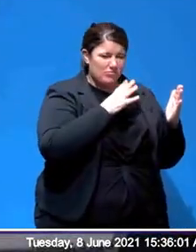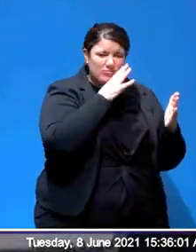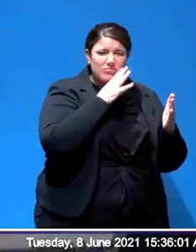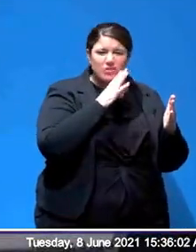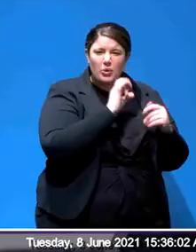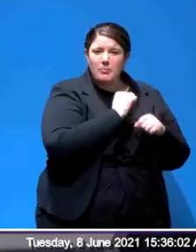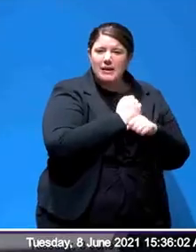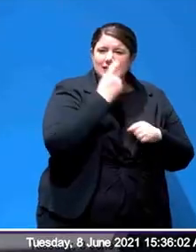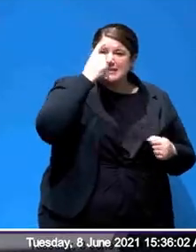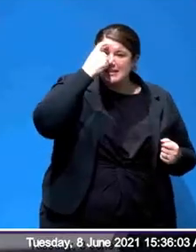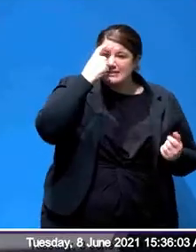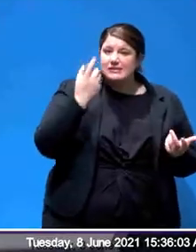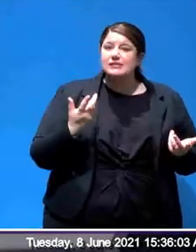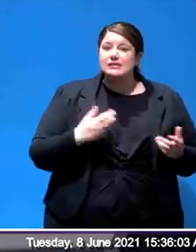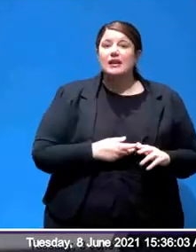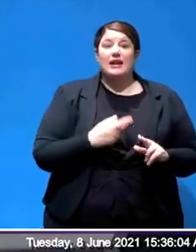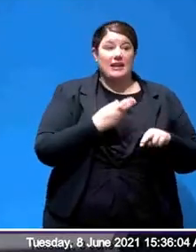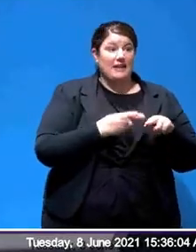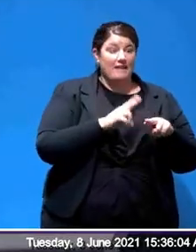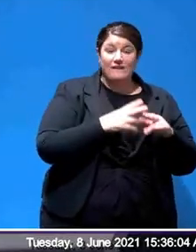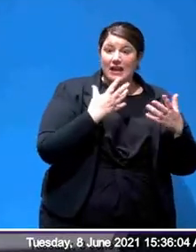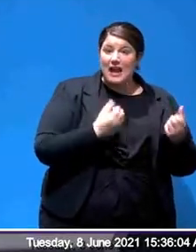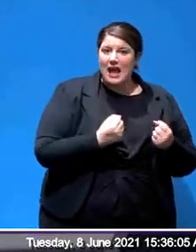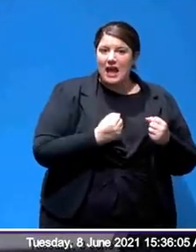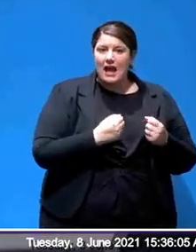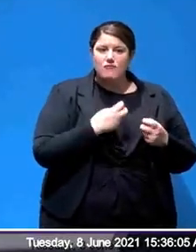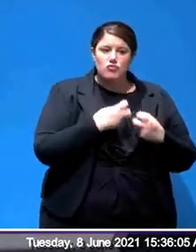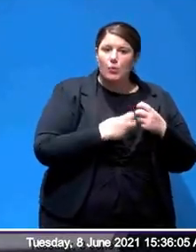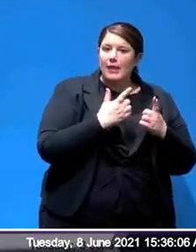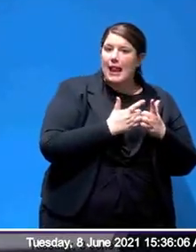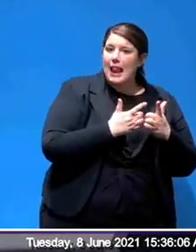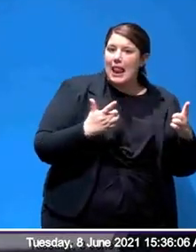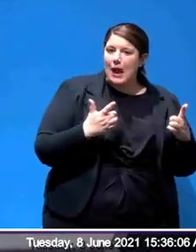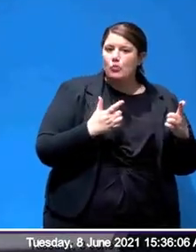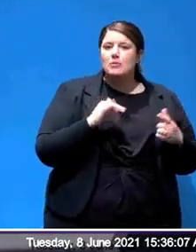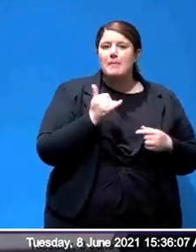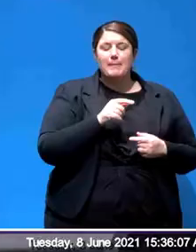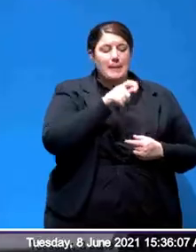If there were issues of language, so if there were language barriers with the